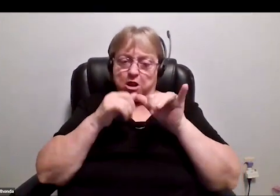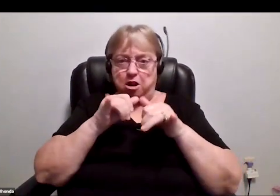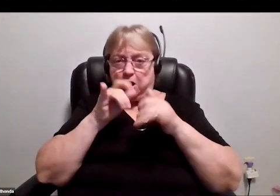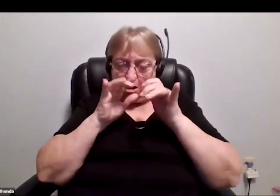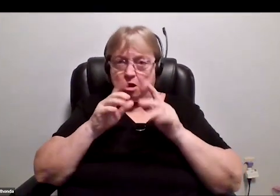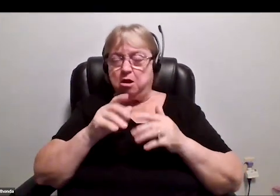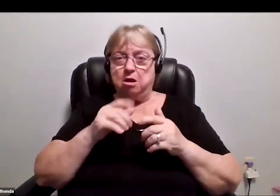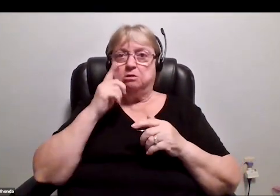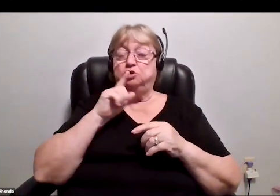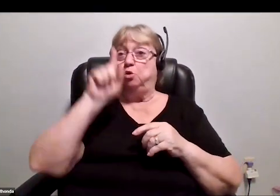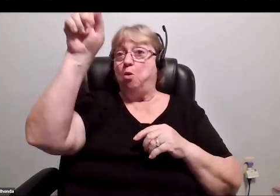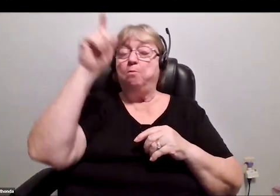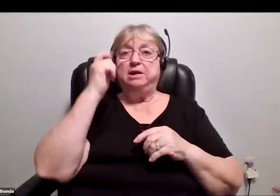our ecological niche.